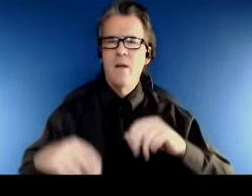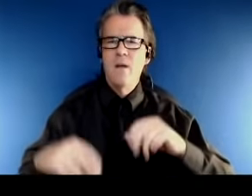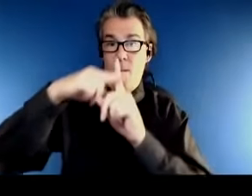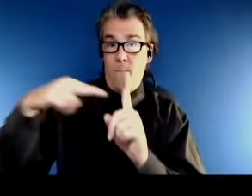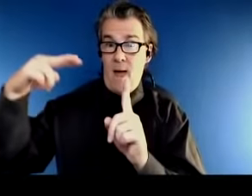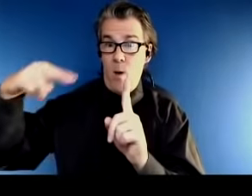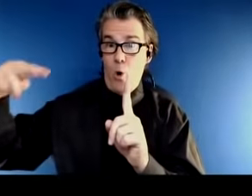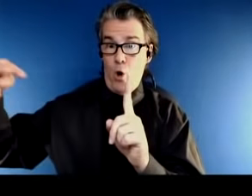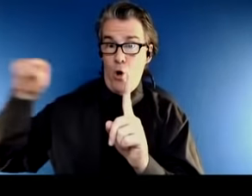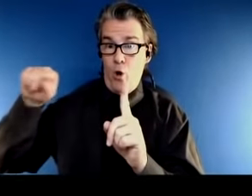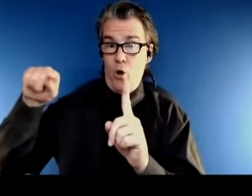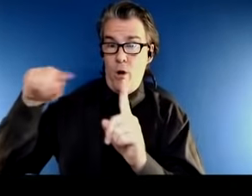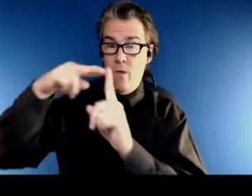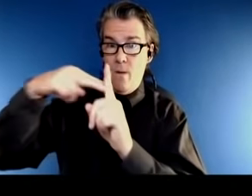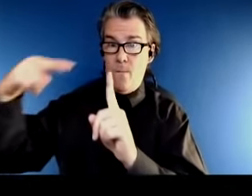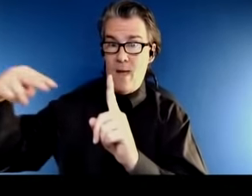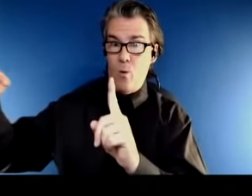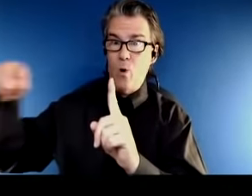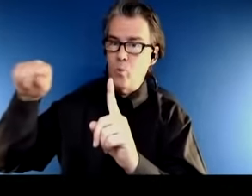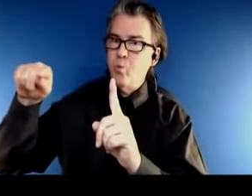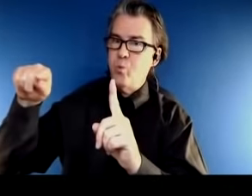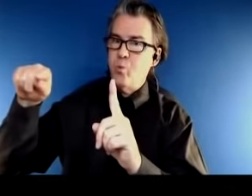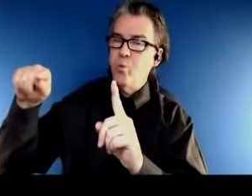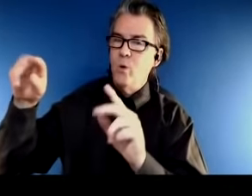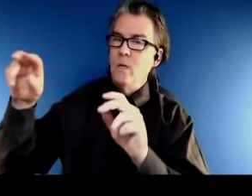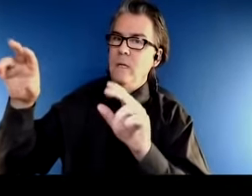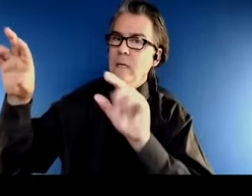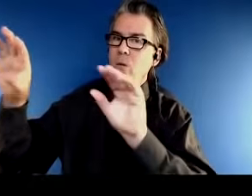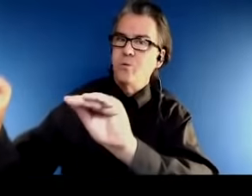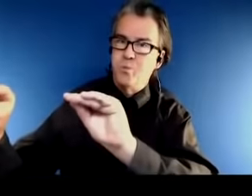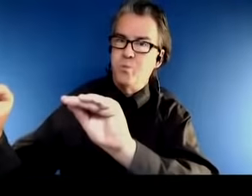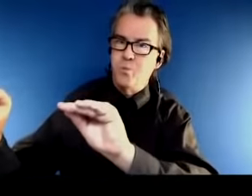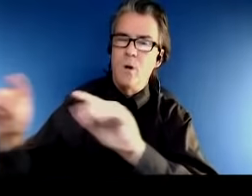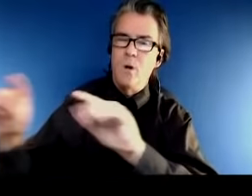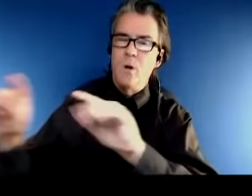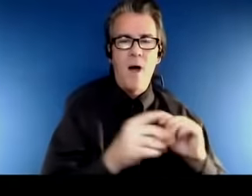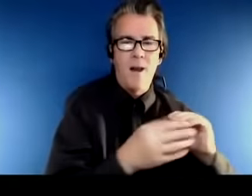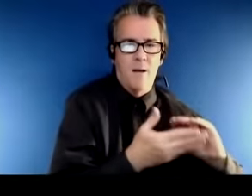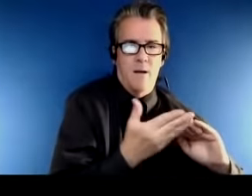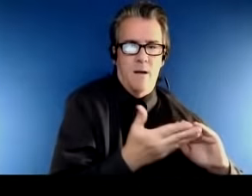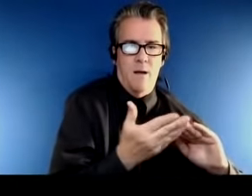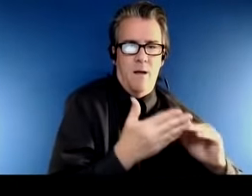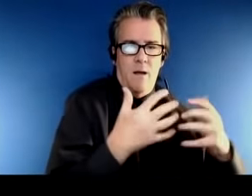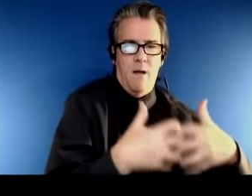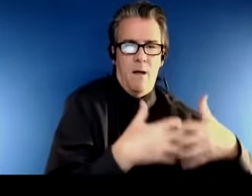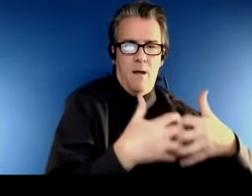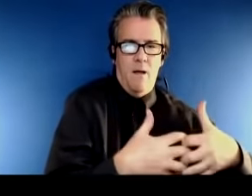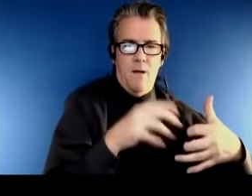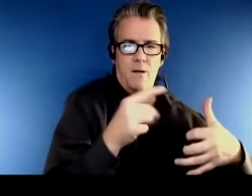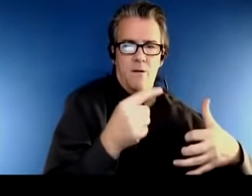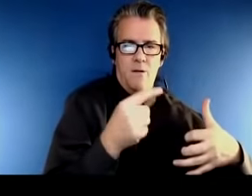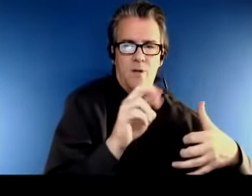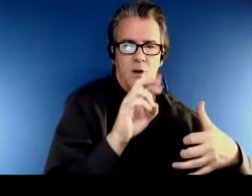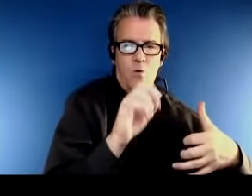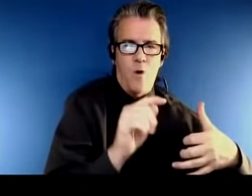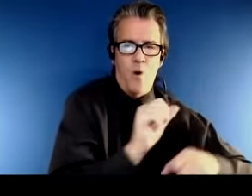so that we make a risk-informed, data-driven decision. So when the Emergency Operation Center is open,